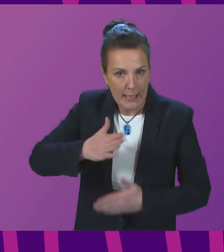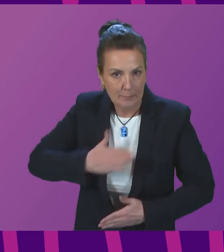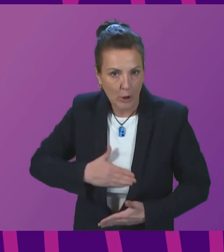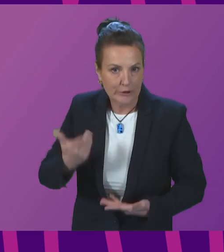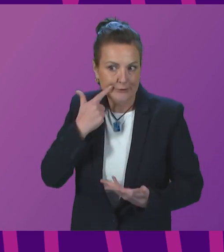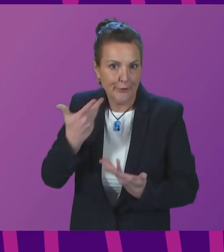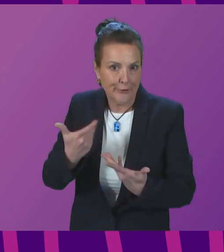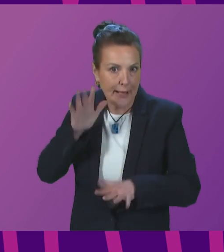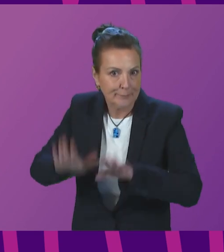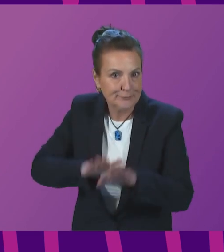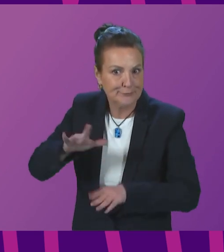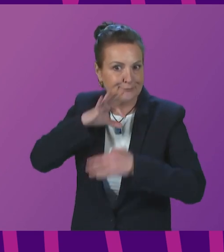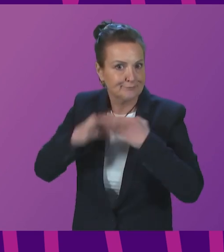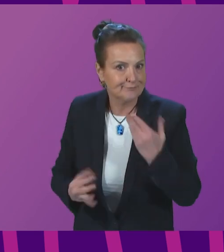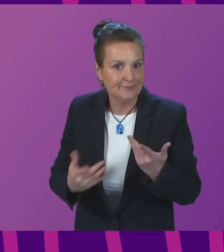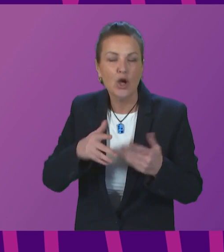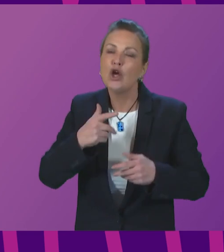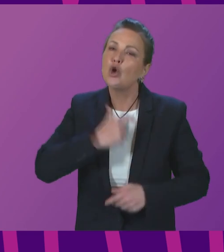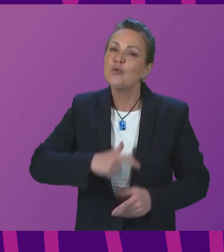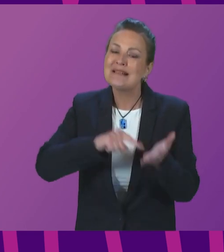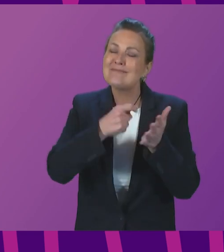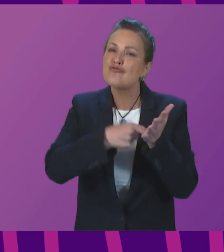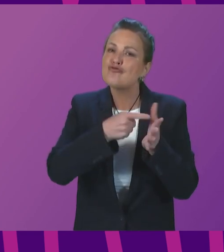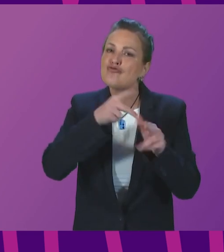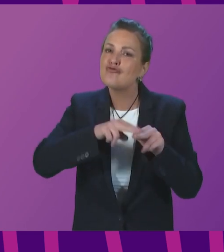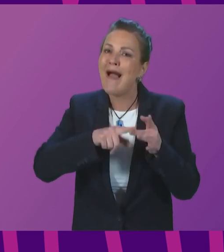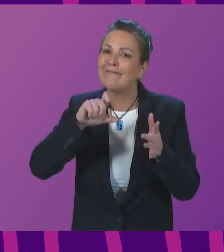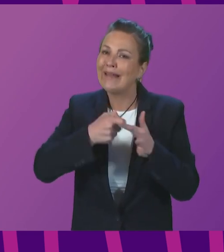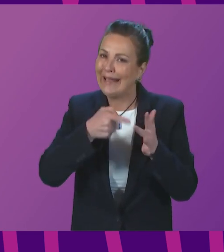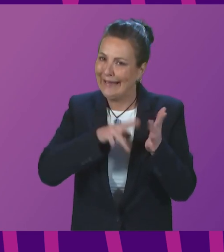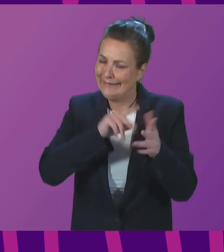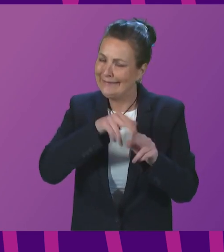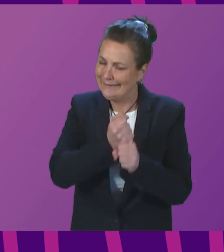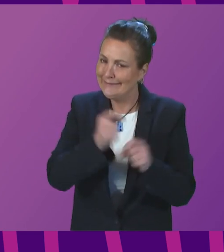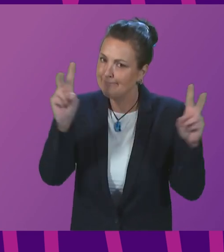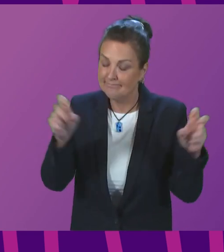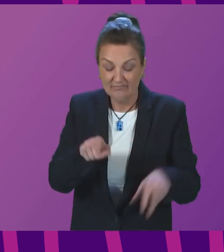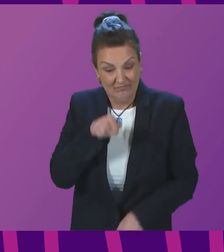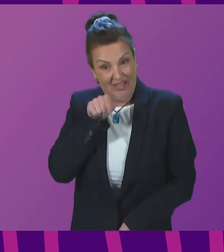Any form of human trafficking or exploitation is abhorrent and people must be protected from it.